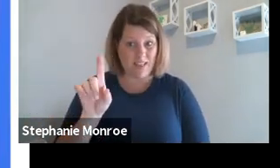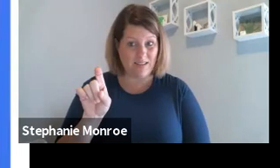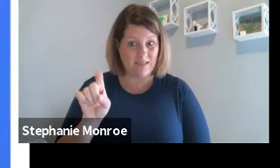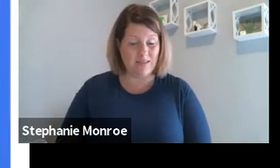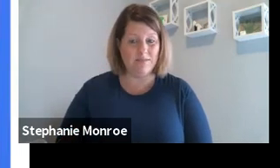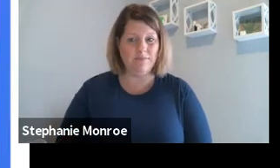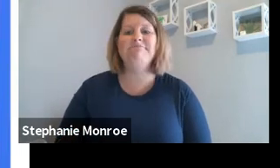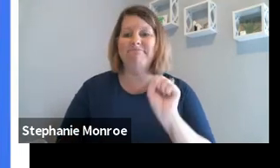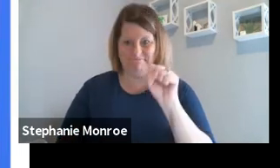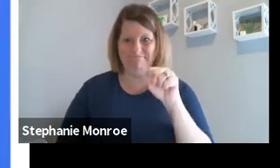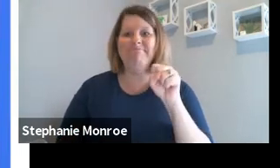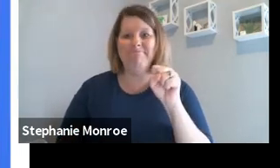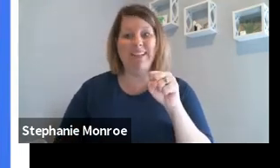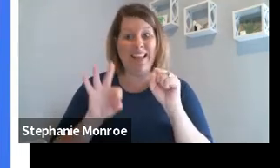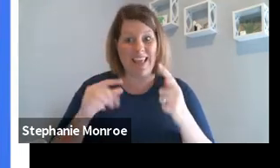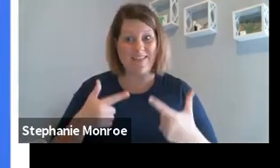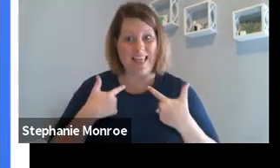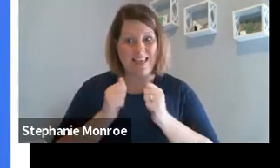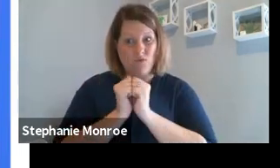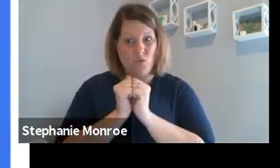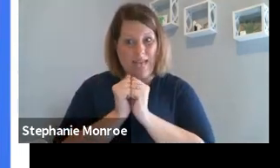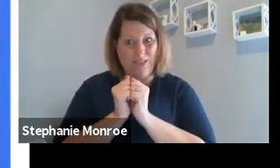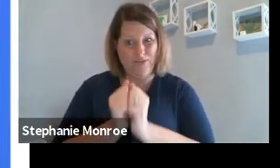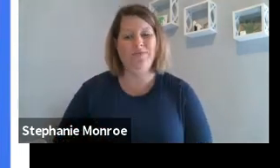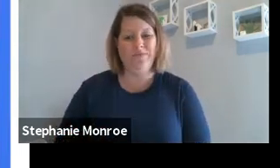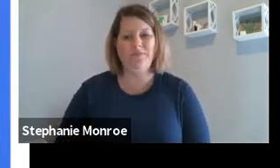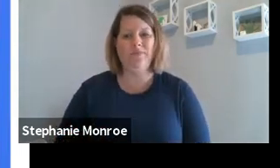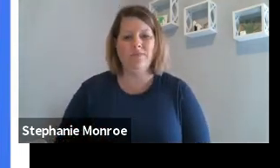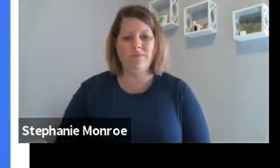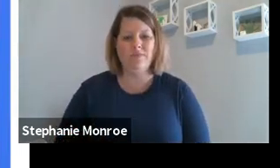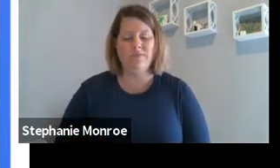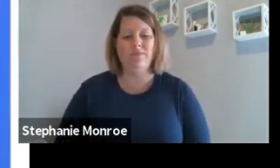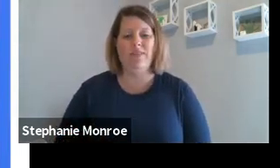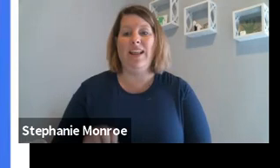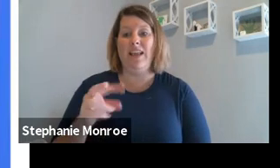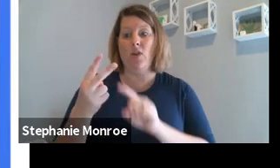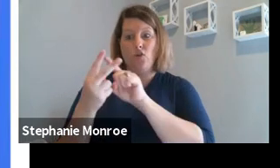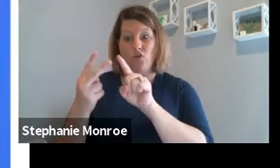It is if they live as in a family unit. If these are two individuals who are residing